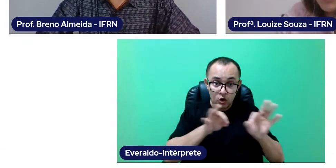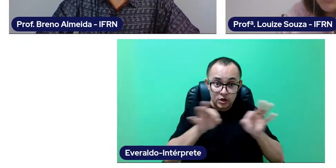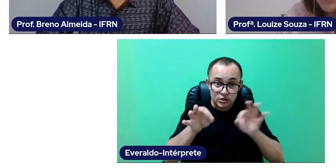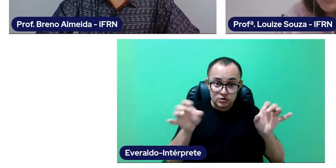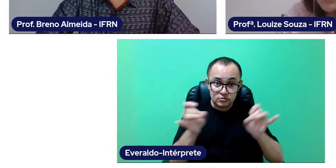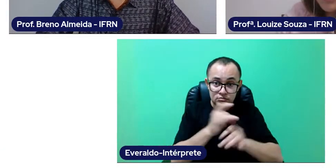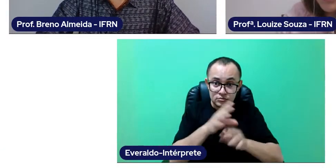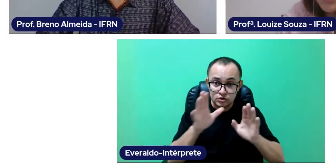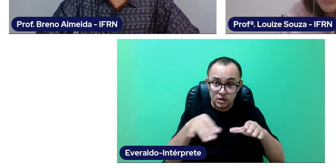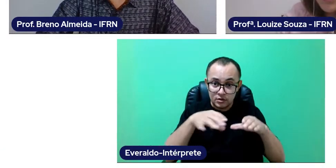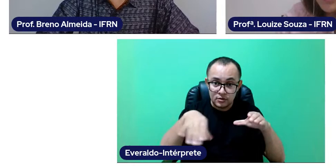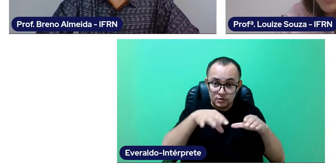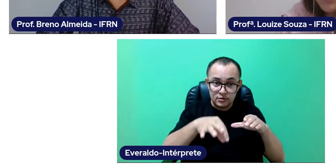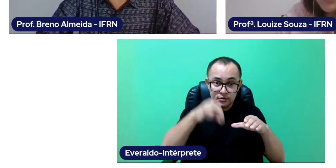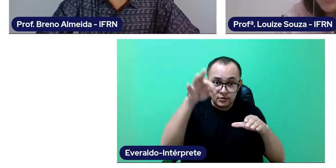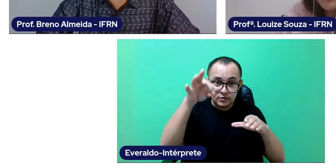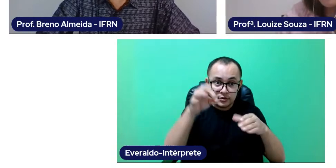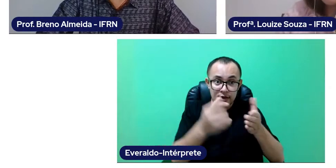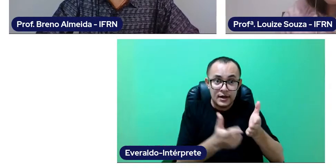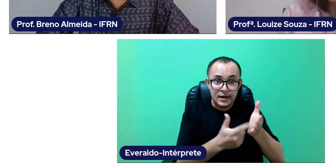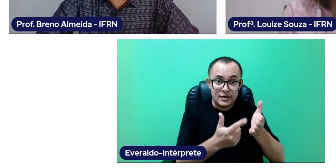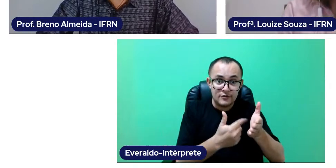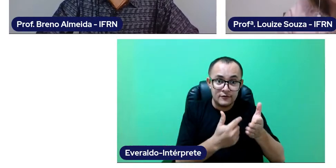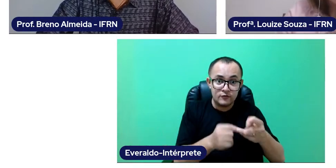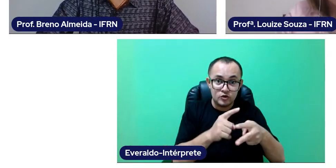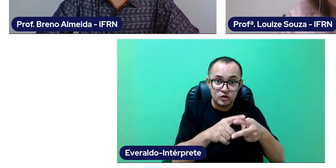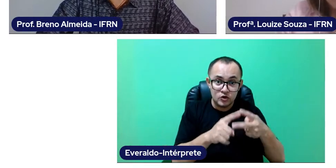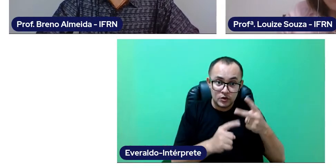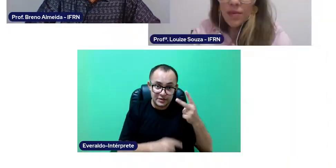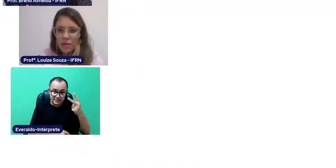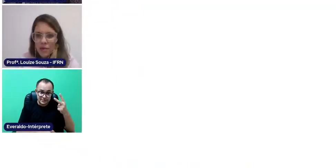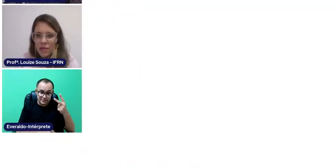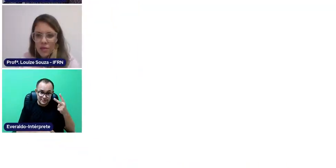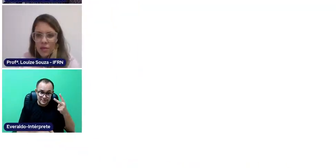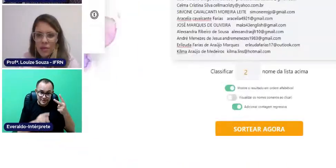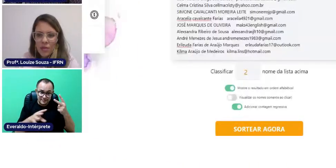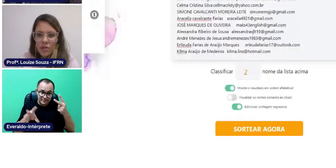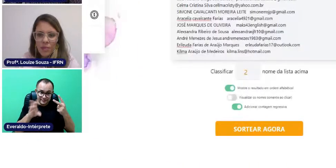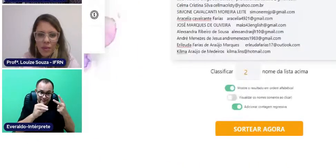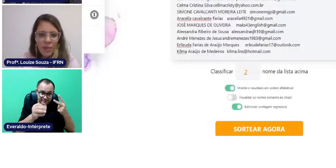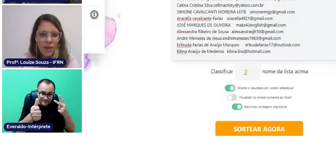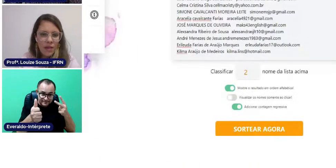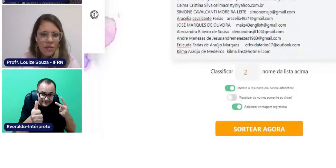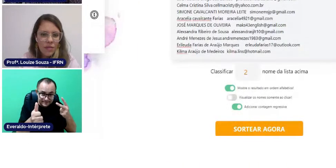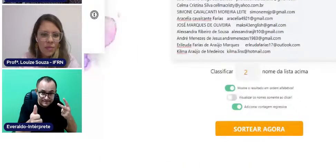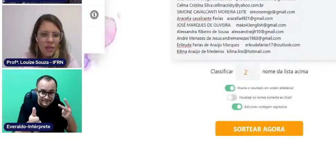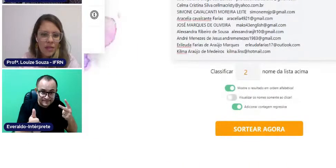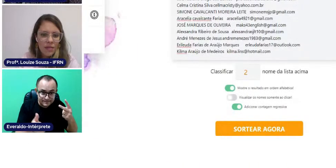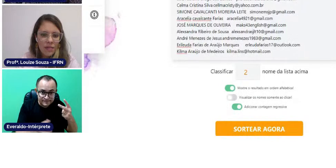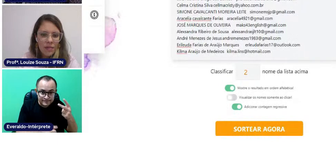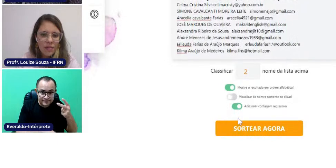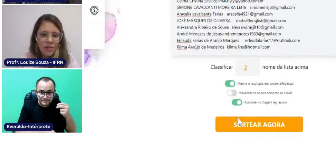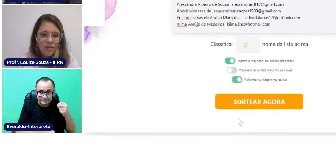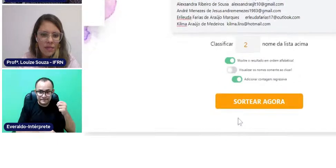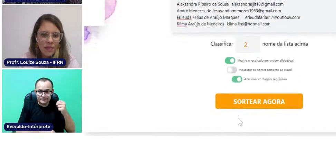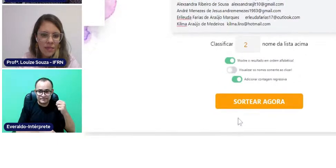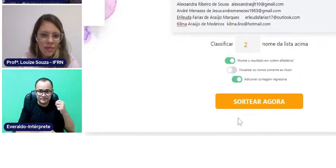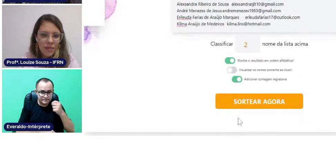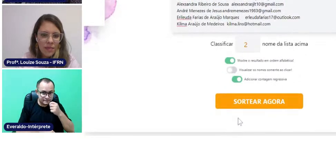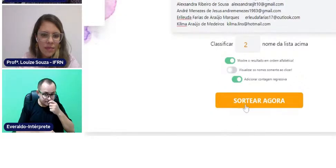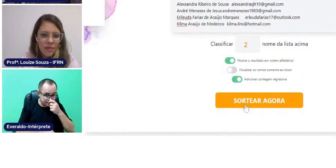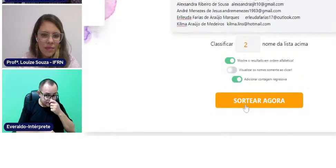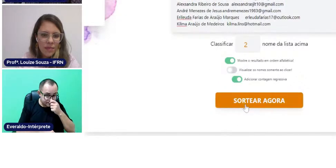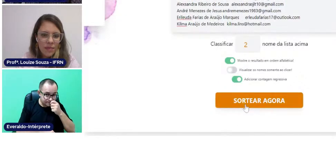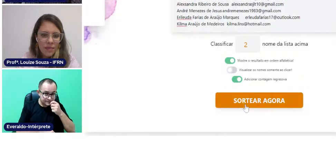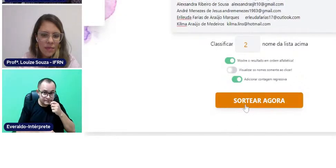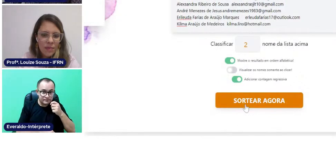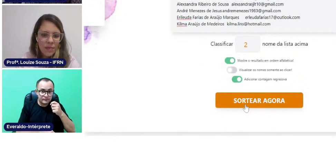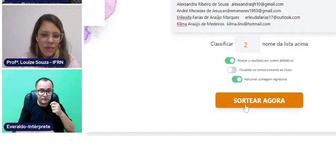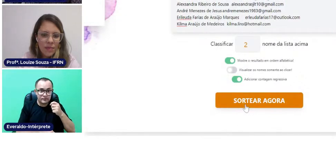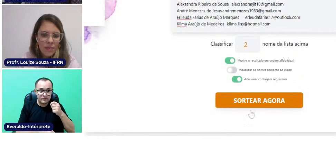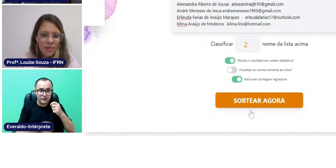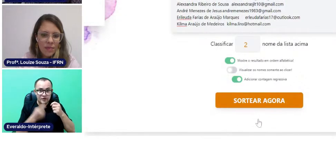We will giveaway two books. - Let's do it.